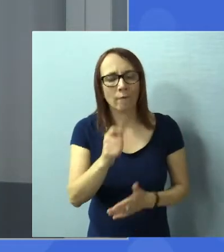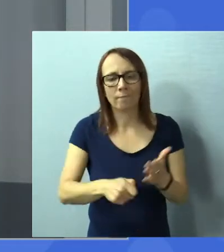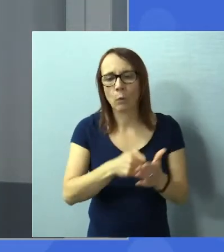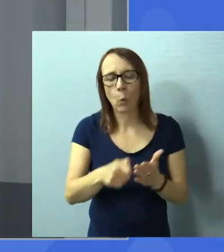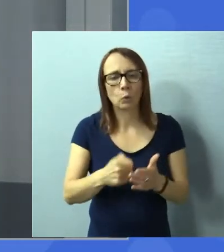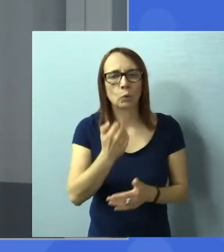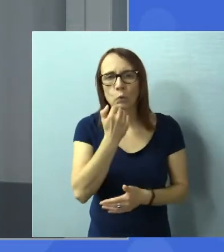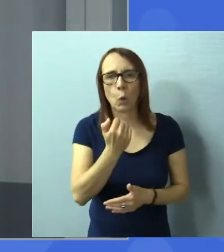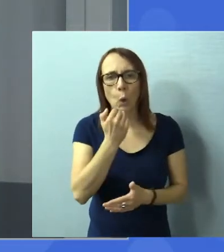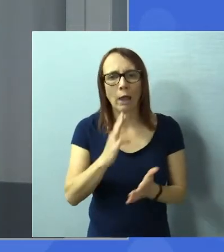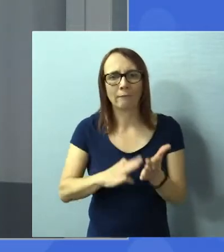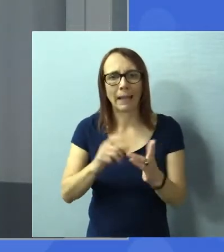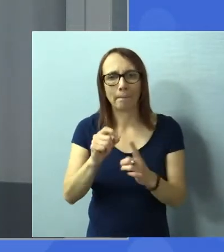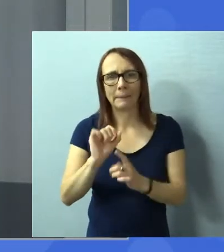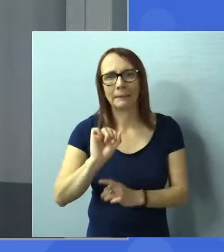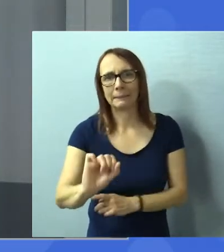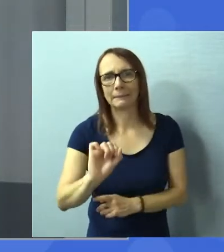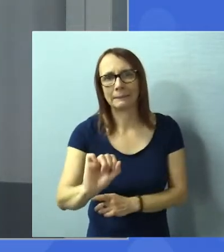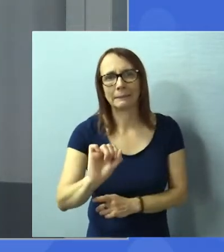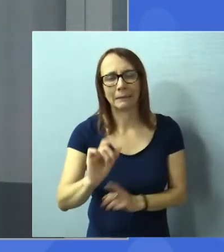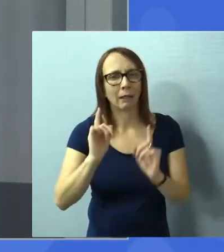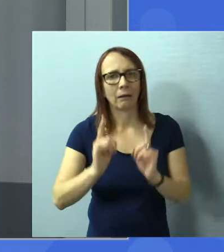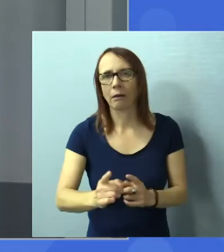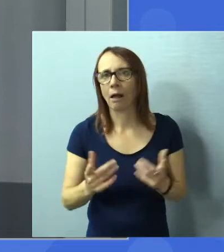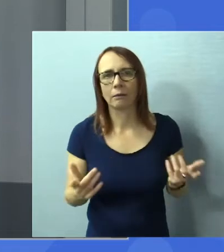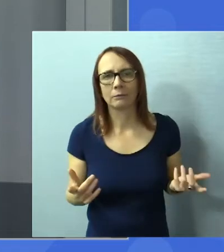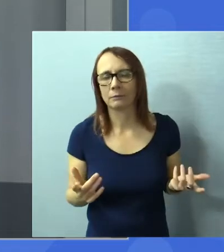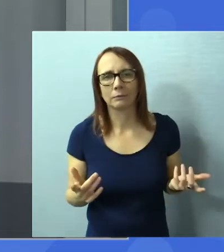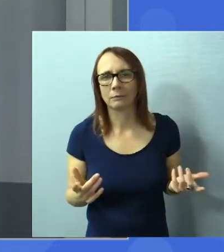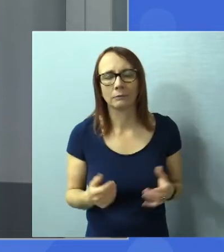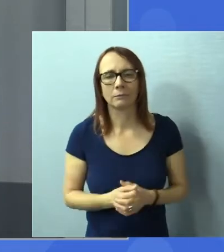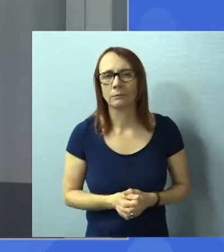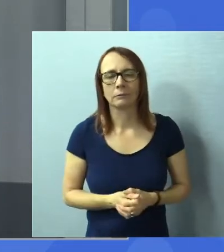enter a piece of UK law he didn't have the votes in the House of Commons to do